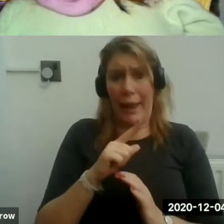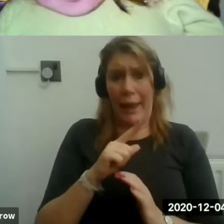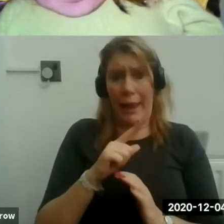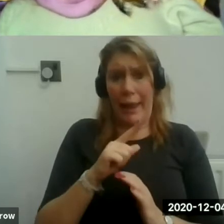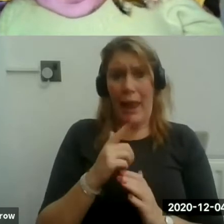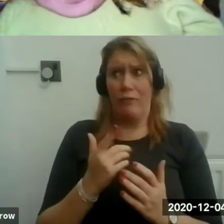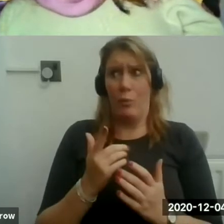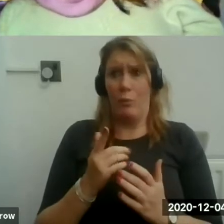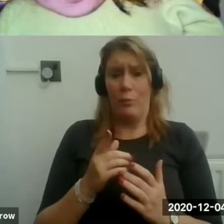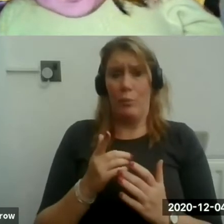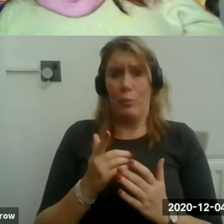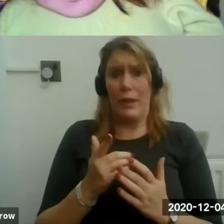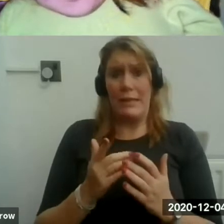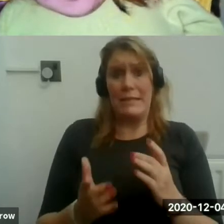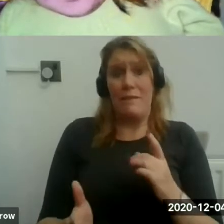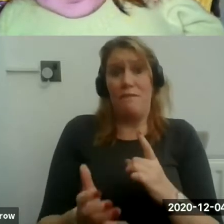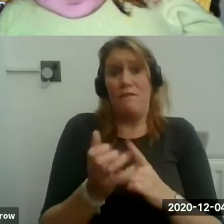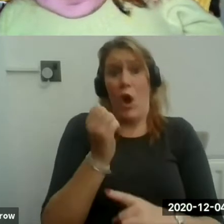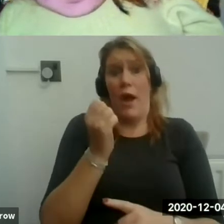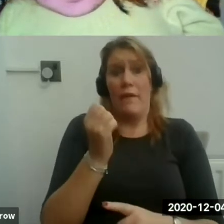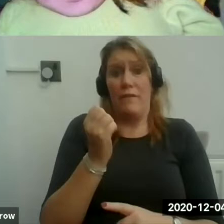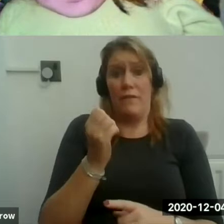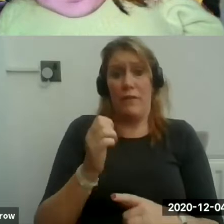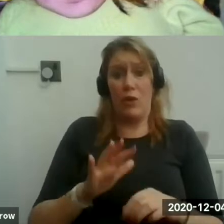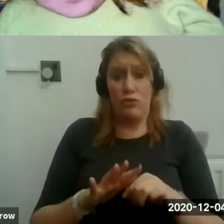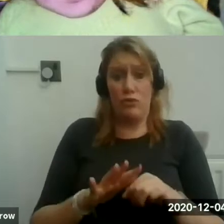pandemic. Given all sorts of things that